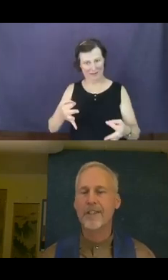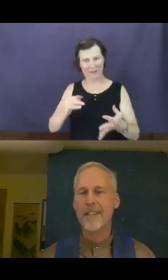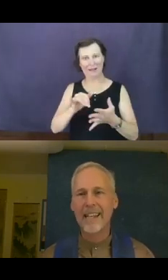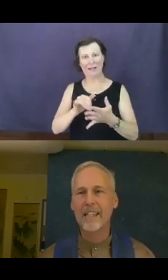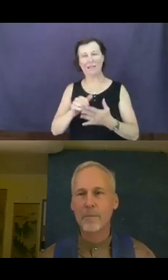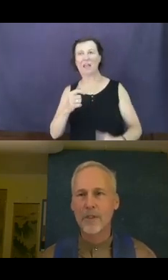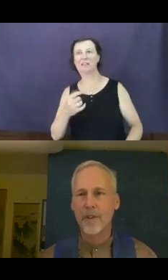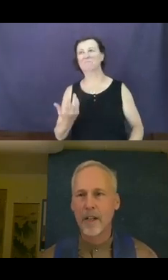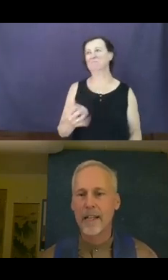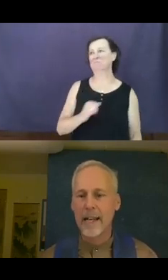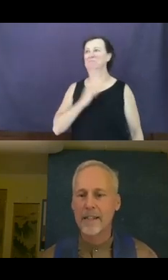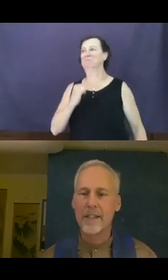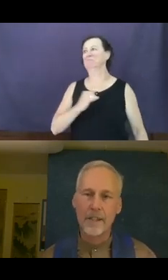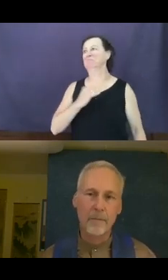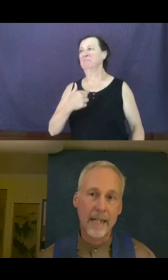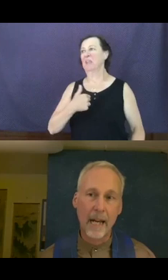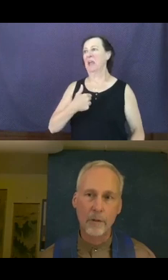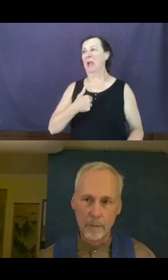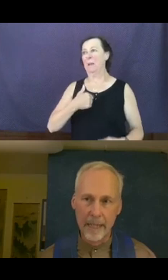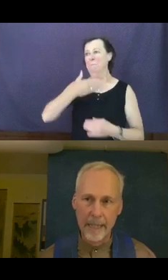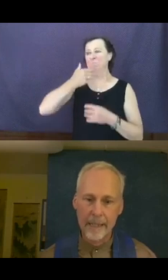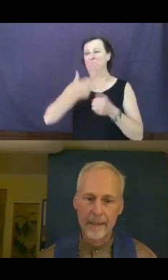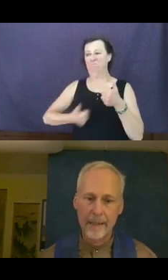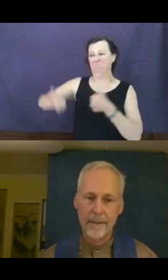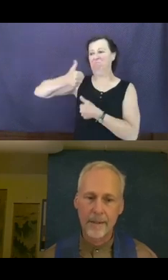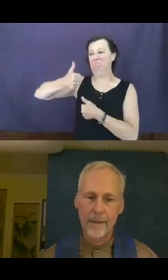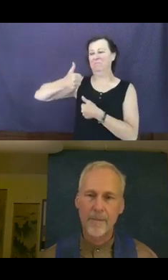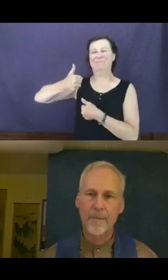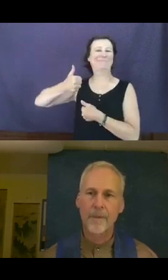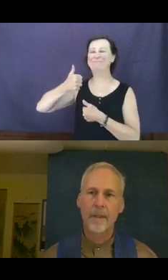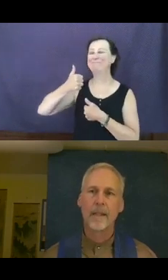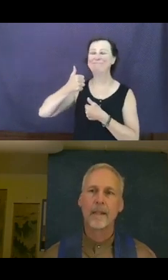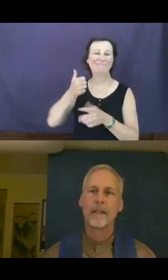not as much fun as it's made out to be.